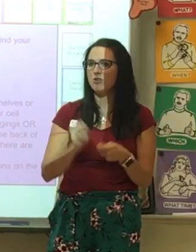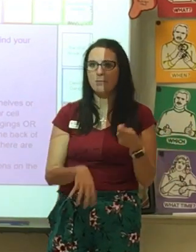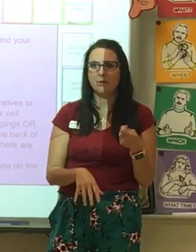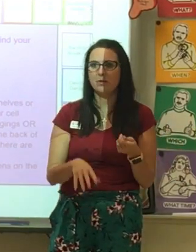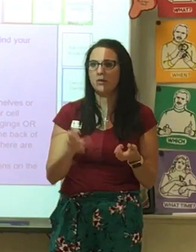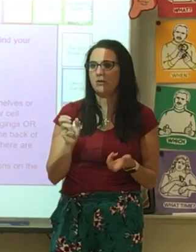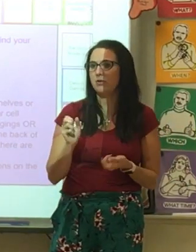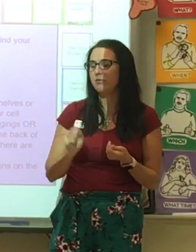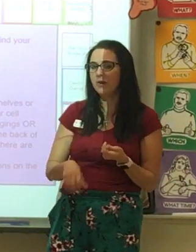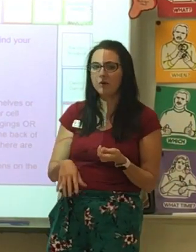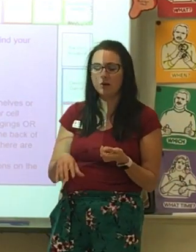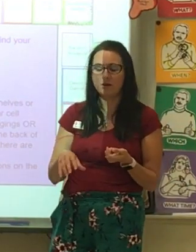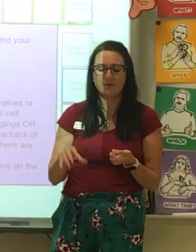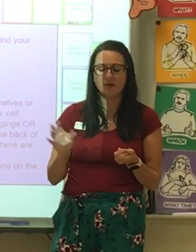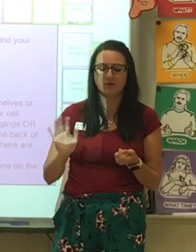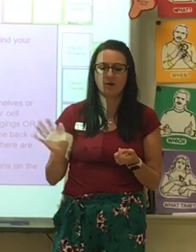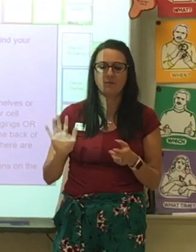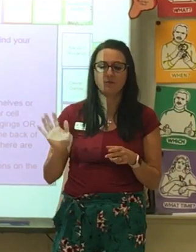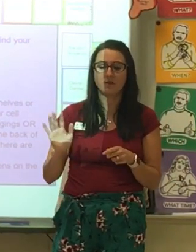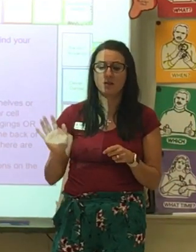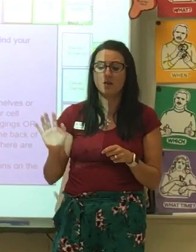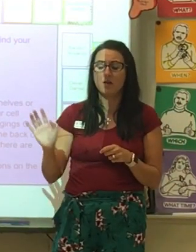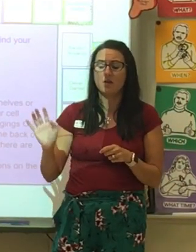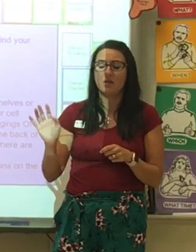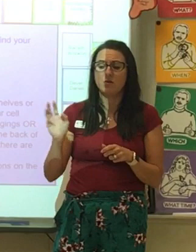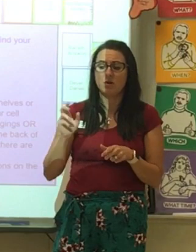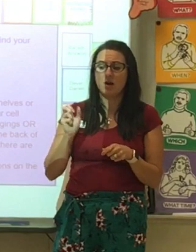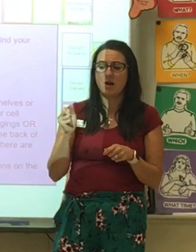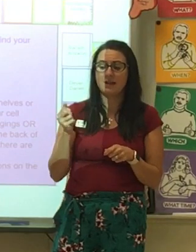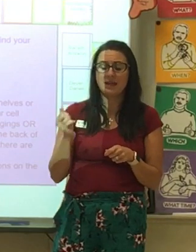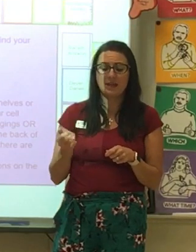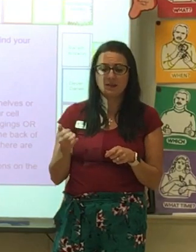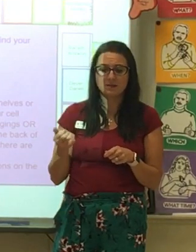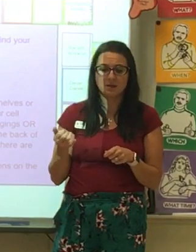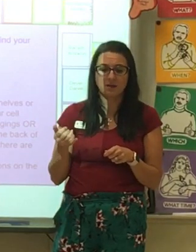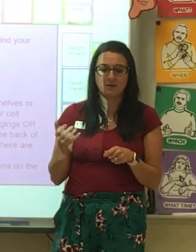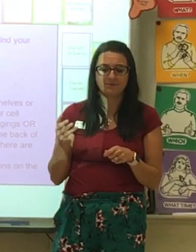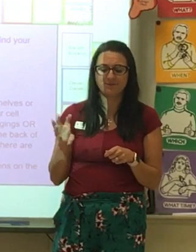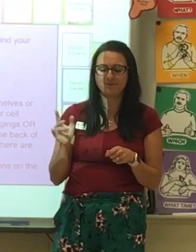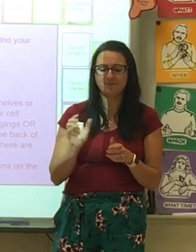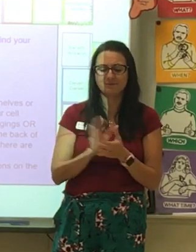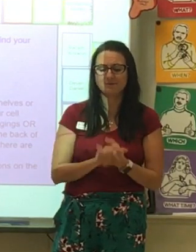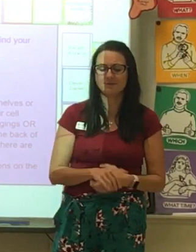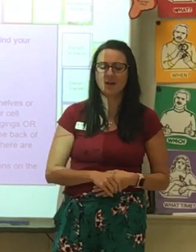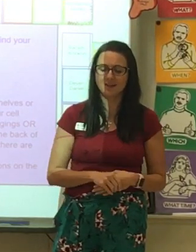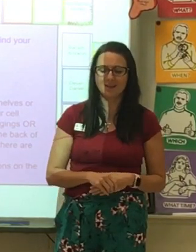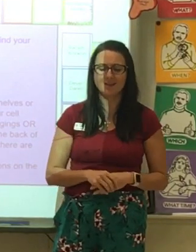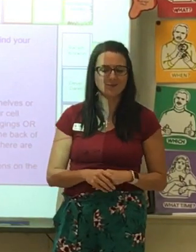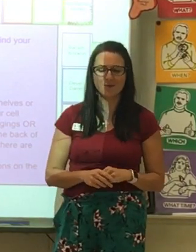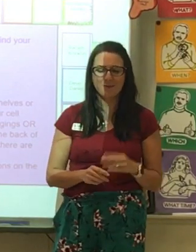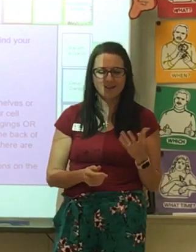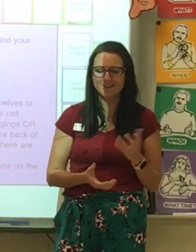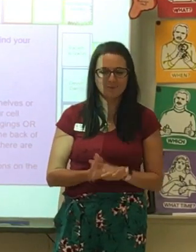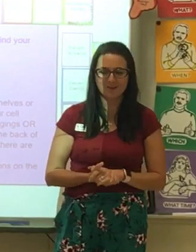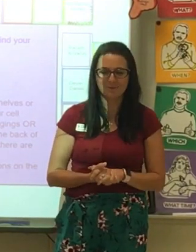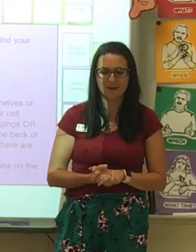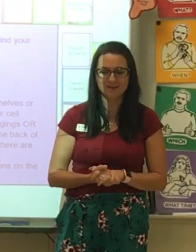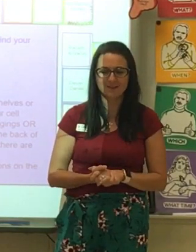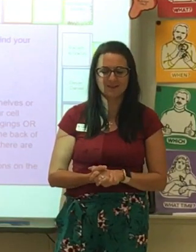can drop your phone.. not your phone... your keys... No... now I"m just making things up.. ugh.